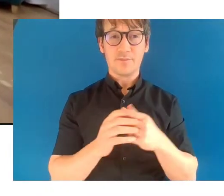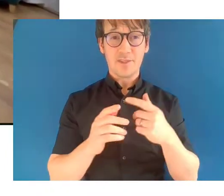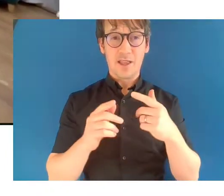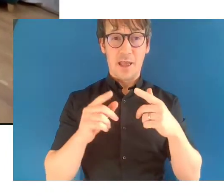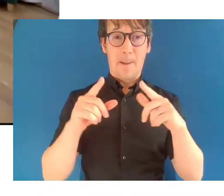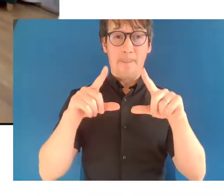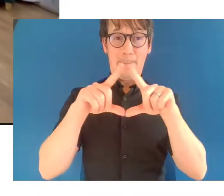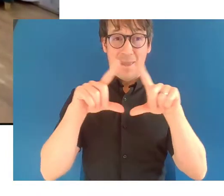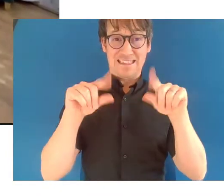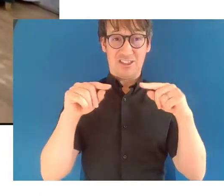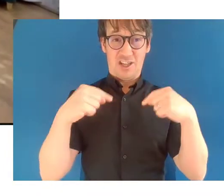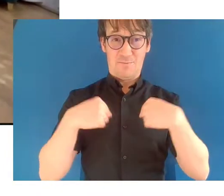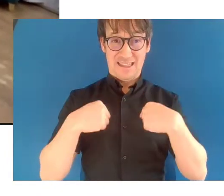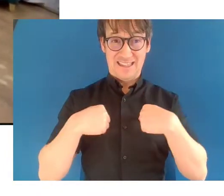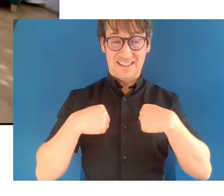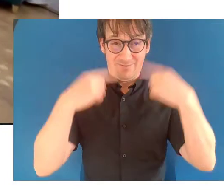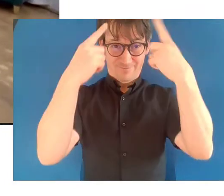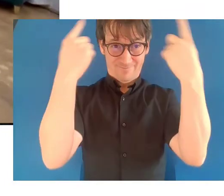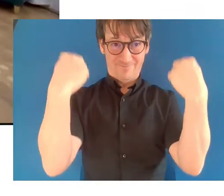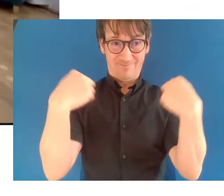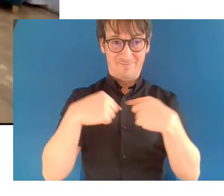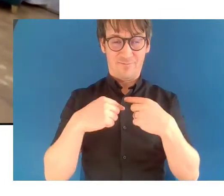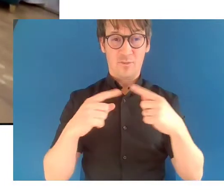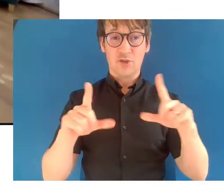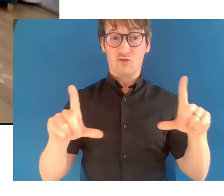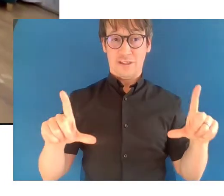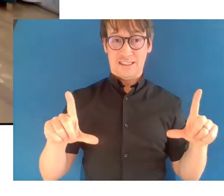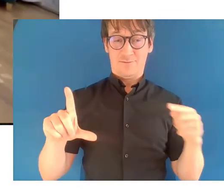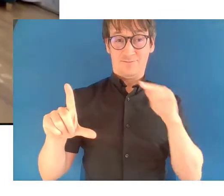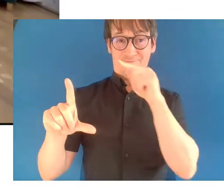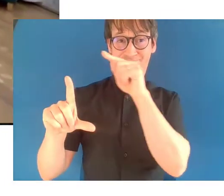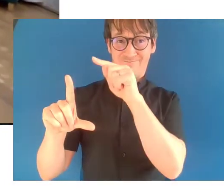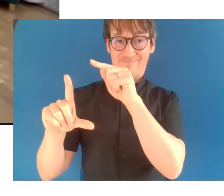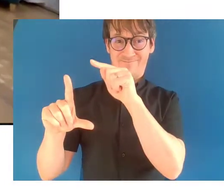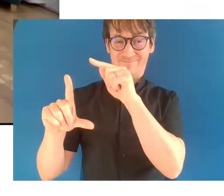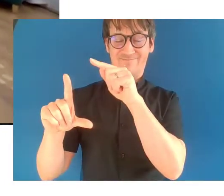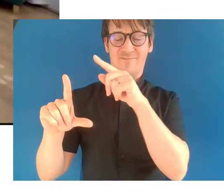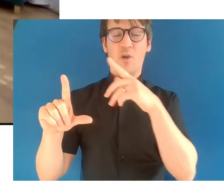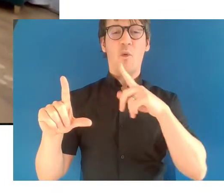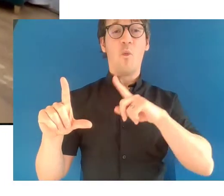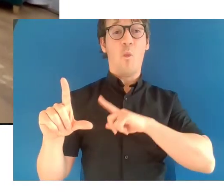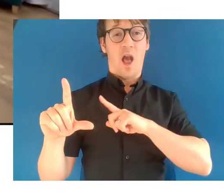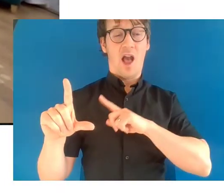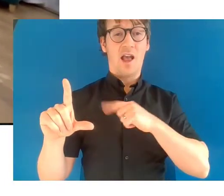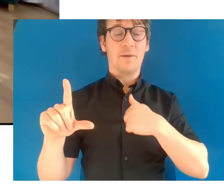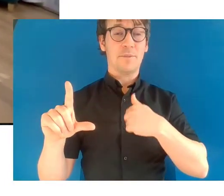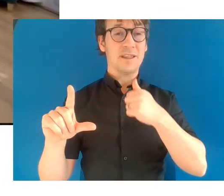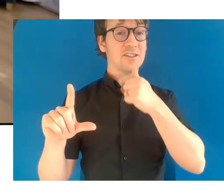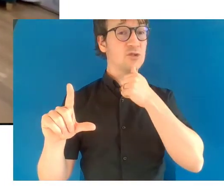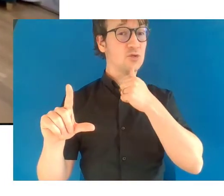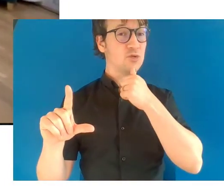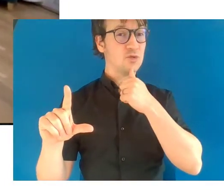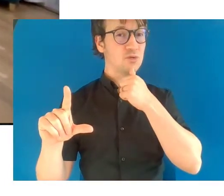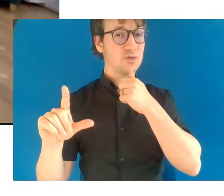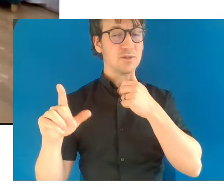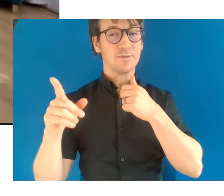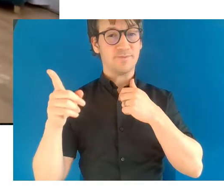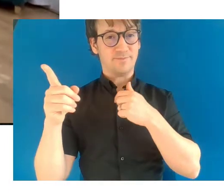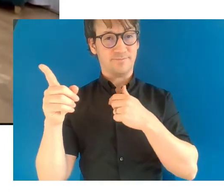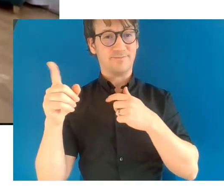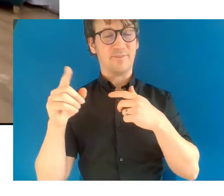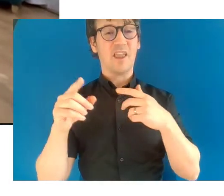The reason you can see me up there is because I am on a telepresence robot, and we are actually